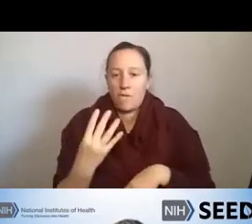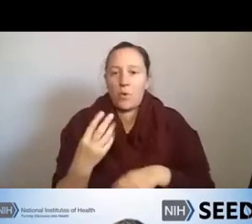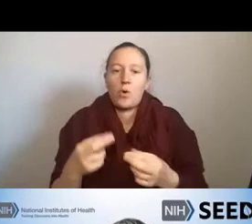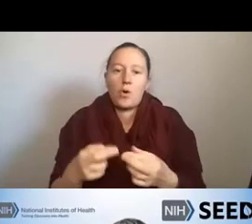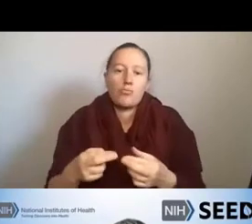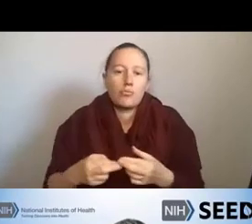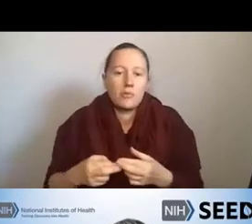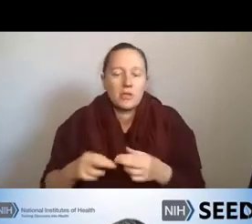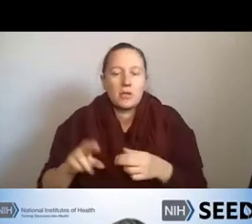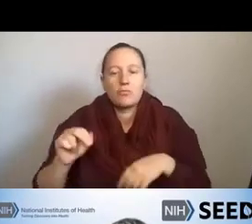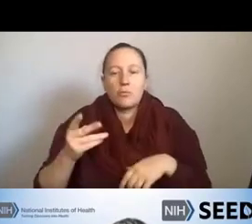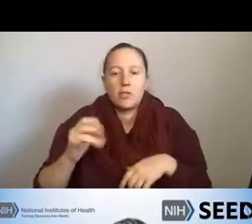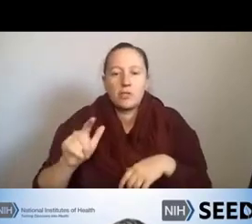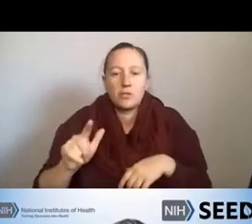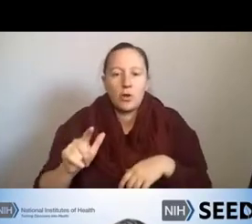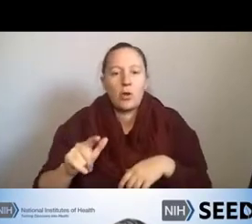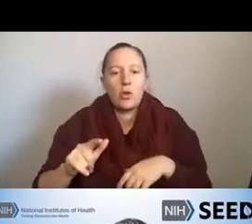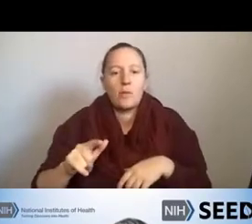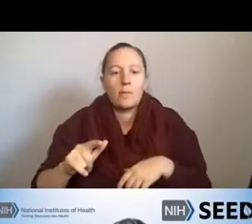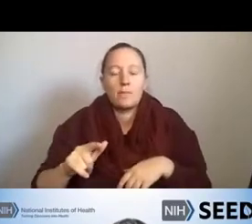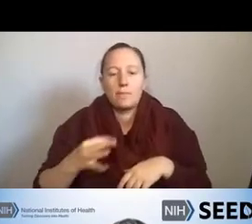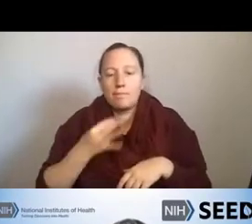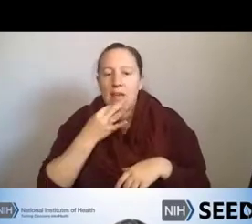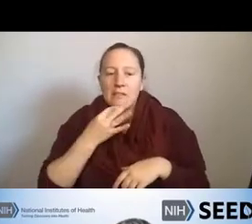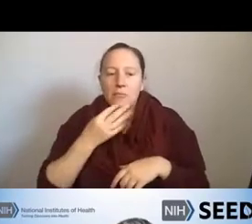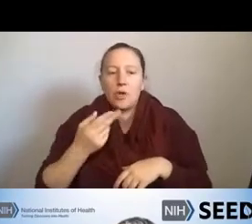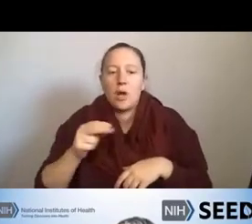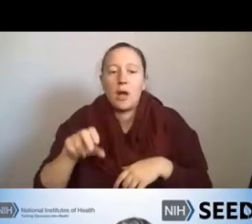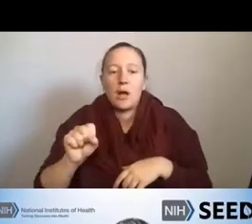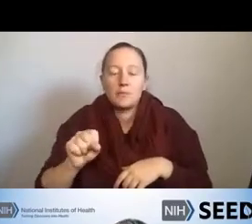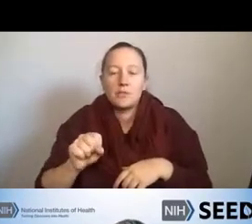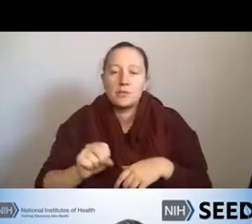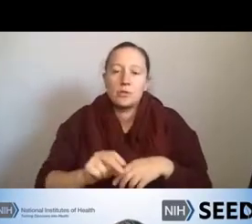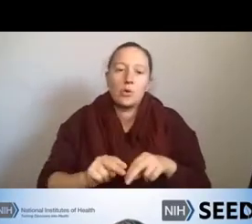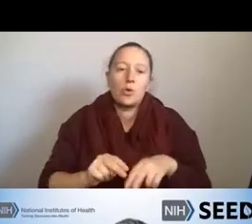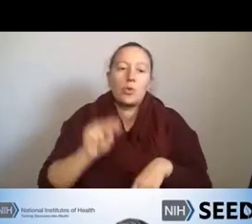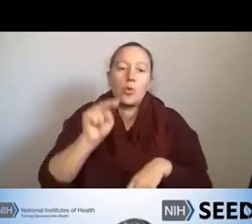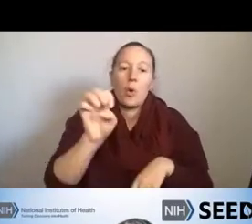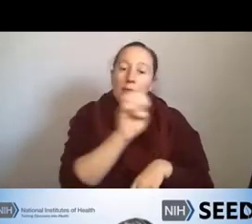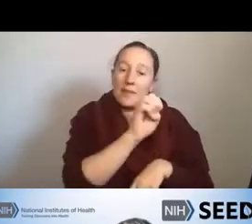transfer accelerator hubs in the four IDeA regions in the Northeast, in the Southeast,